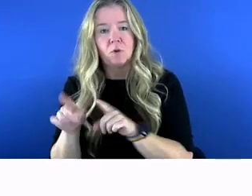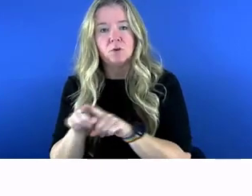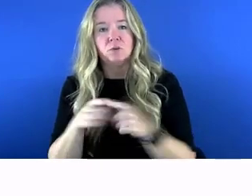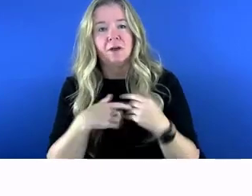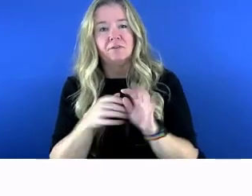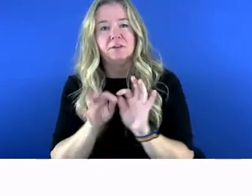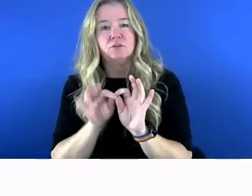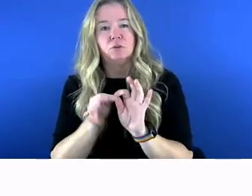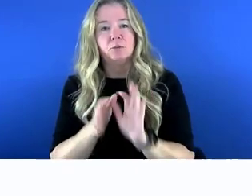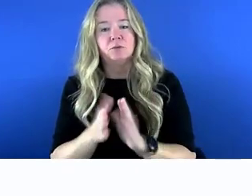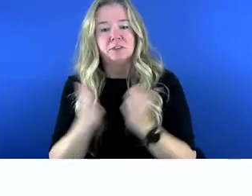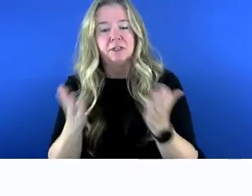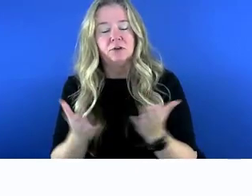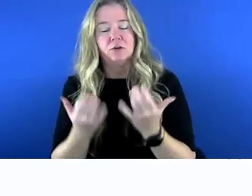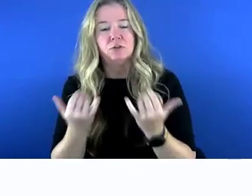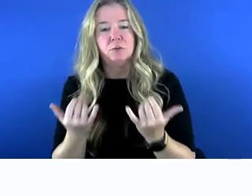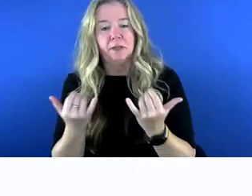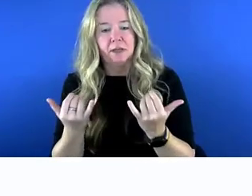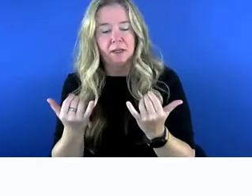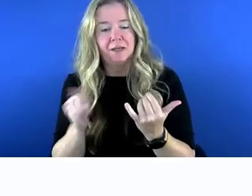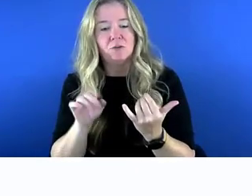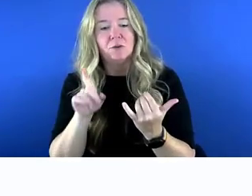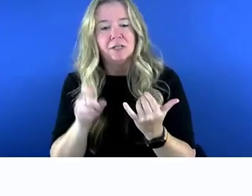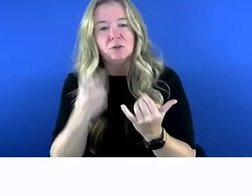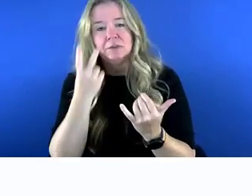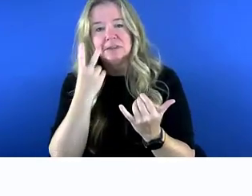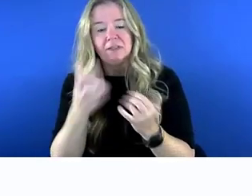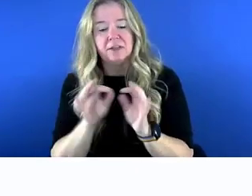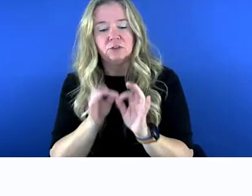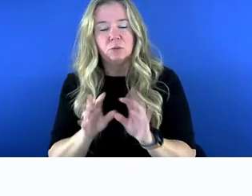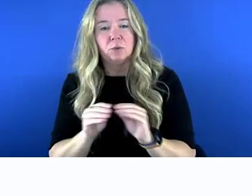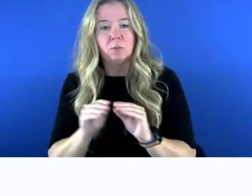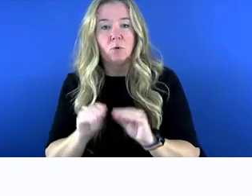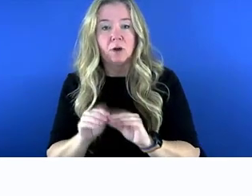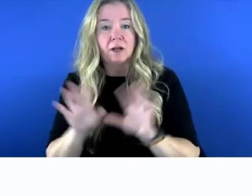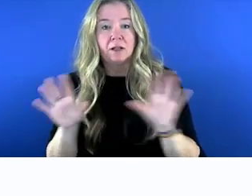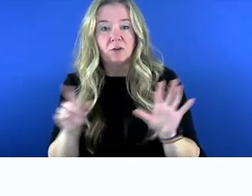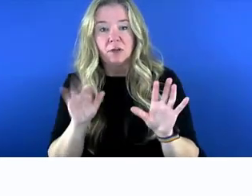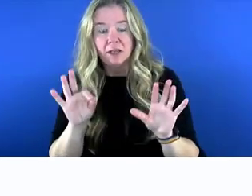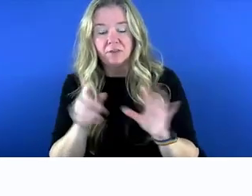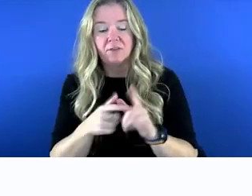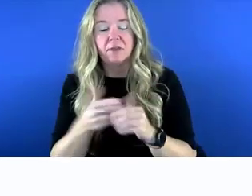on today's webinar. If you need to see them more clearly, you can click view